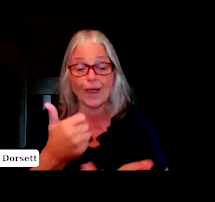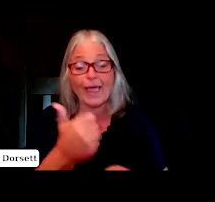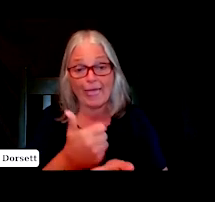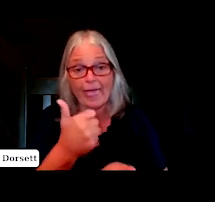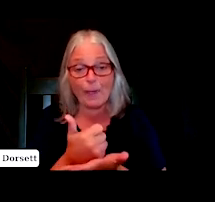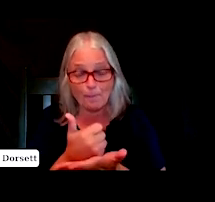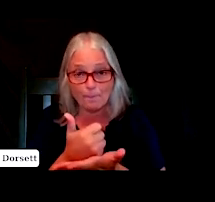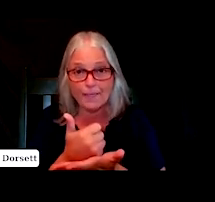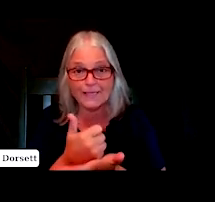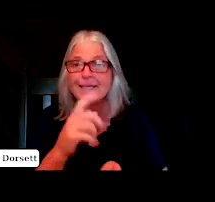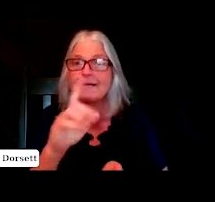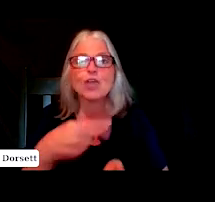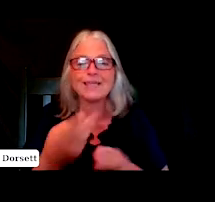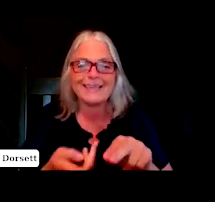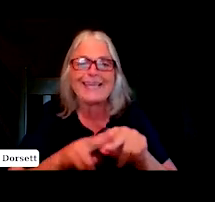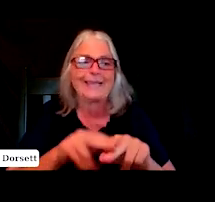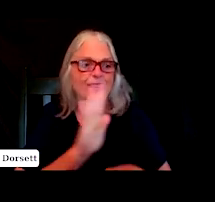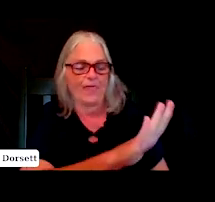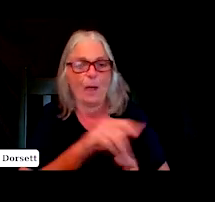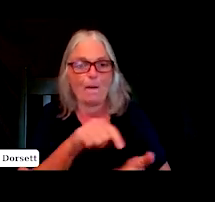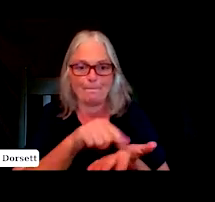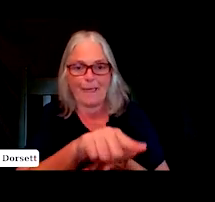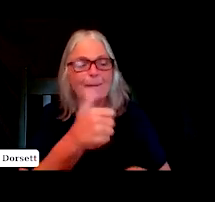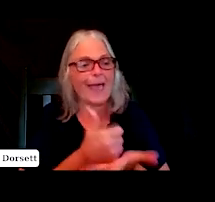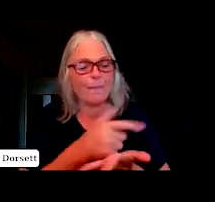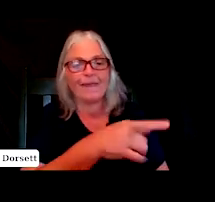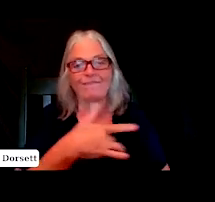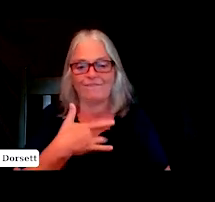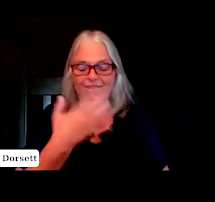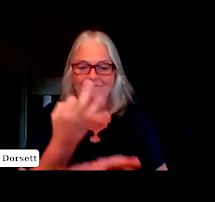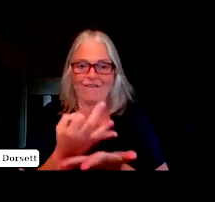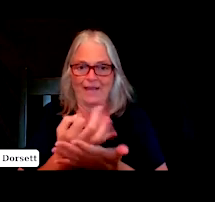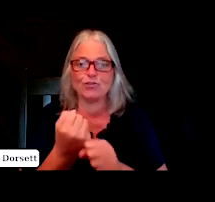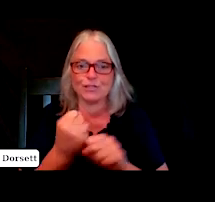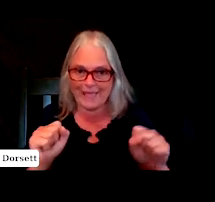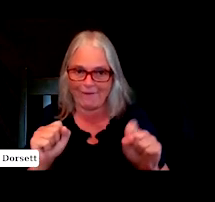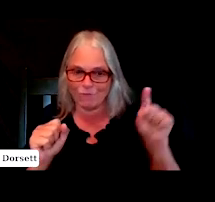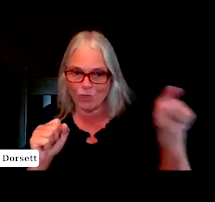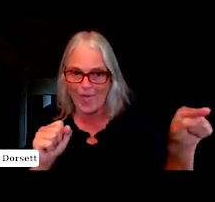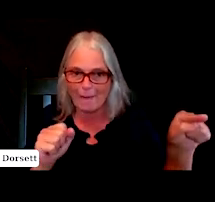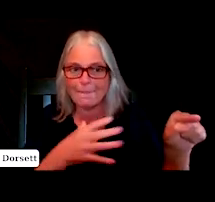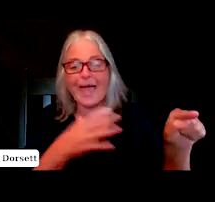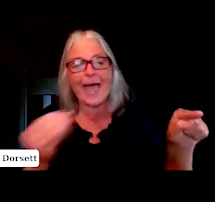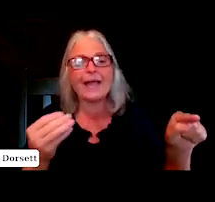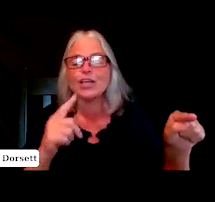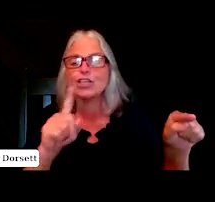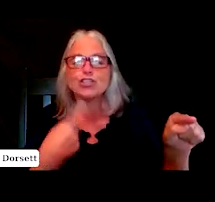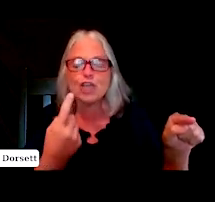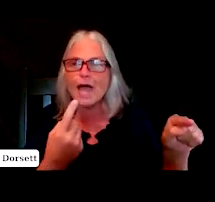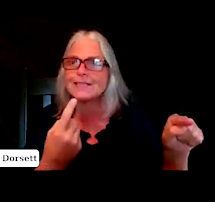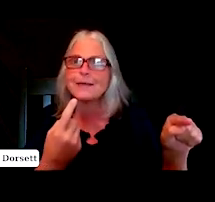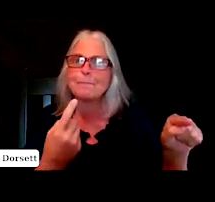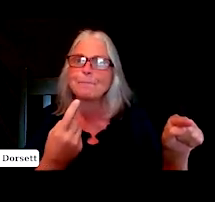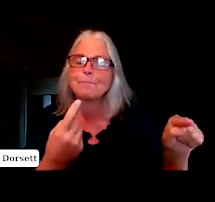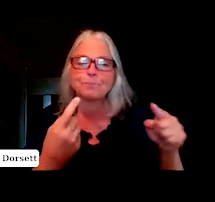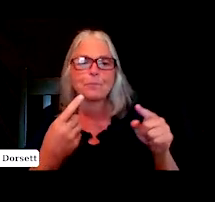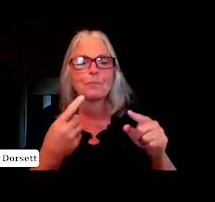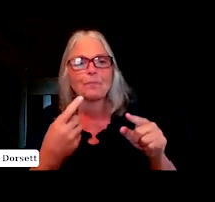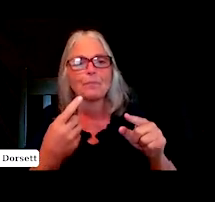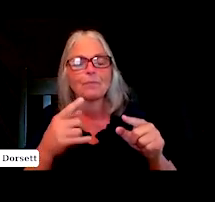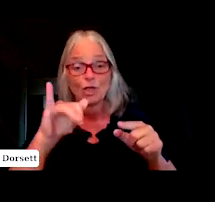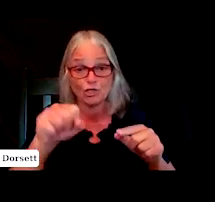Just enhance their pay to help them feel financially secure, and just proud to announce that josh's.